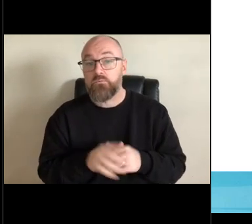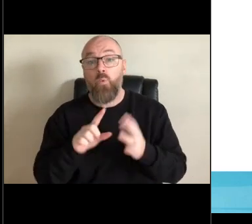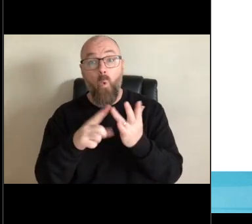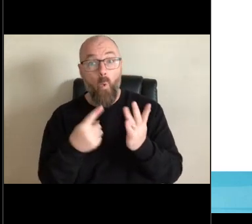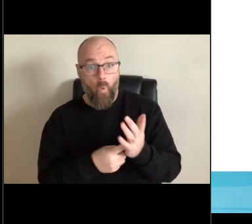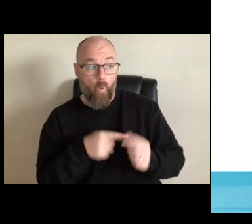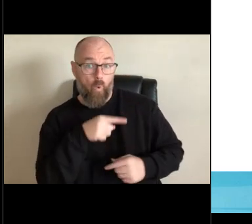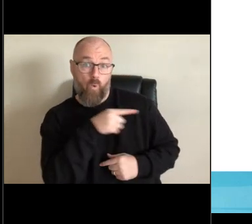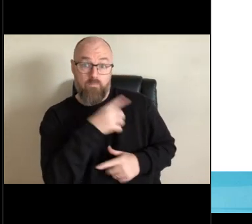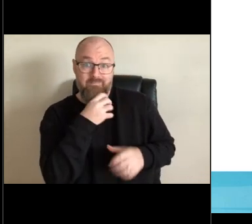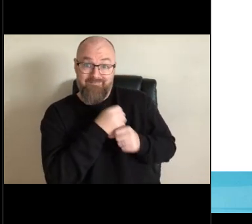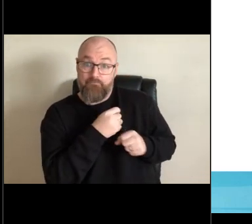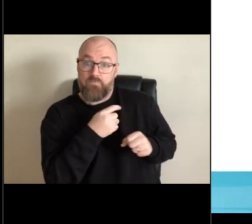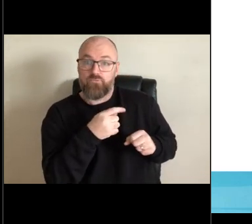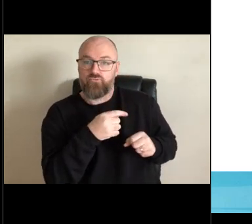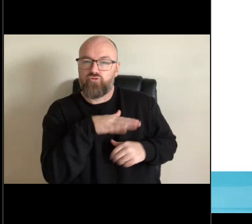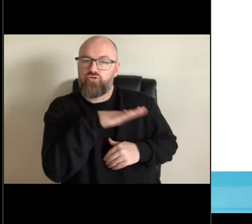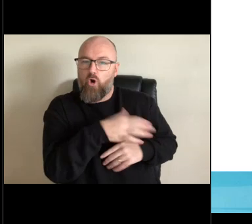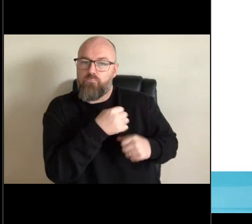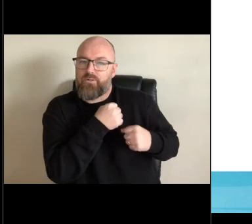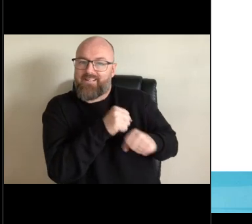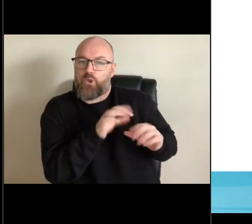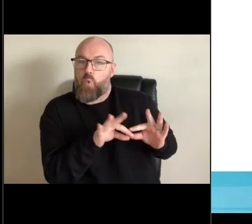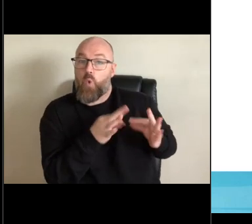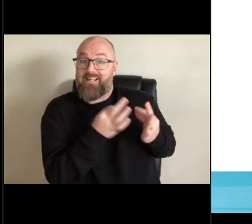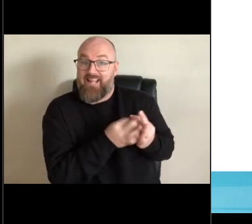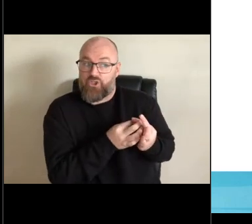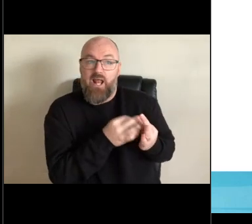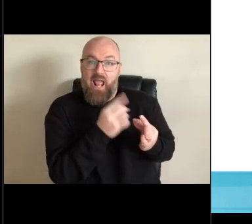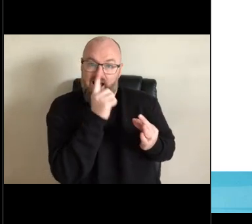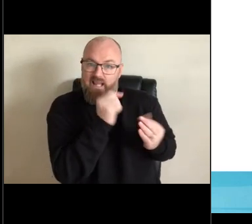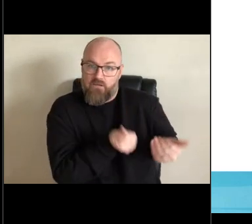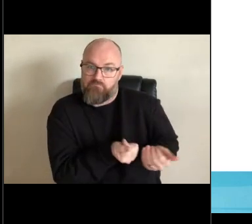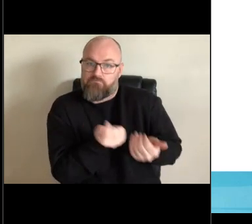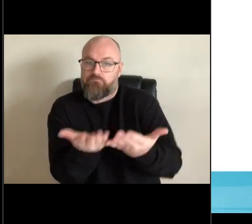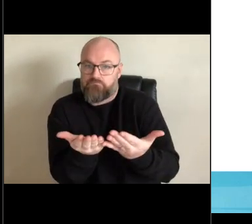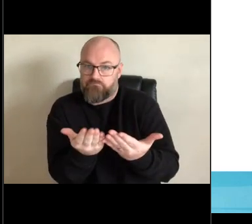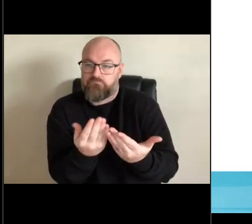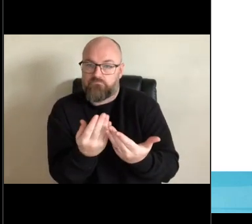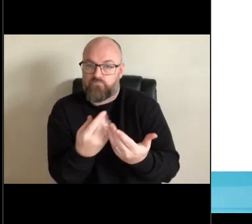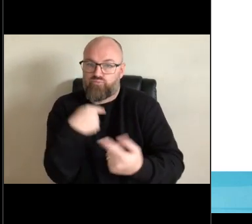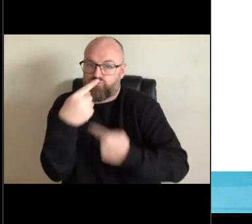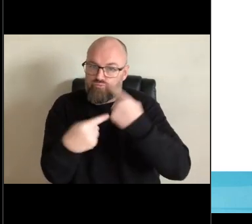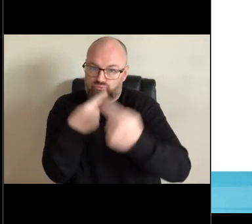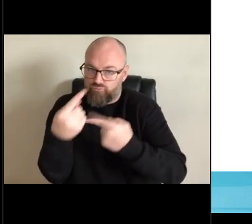about that family and the concerns that they might may have in a child protection sense to the family